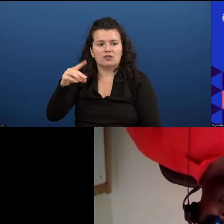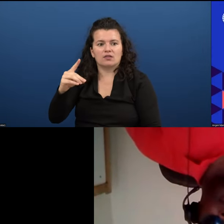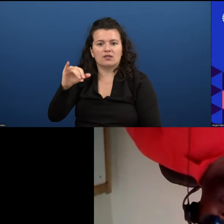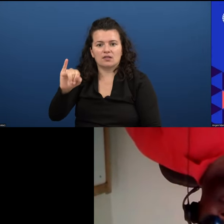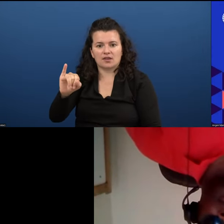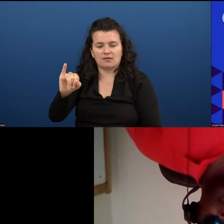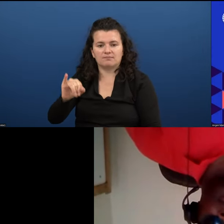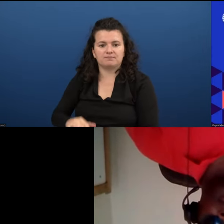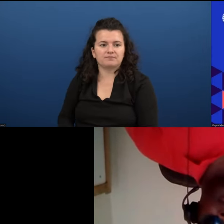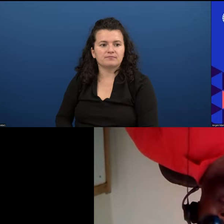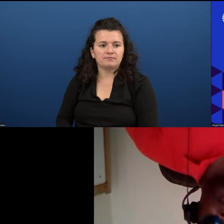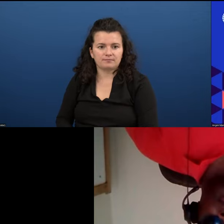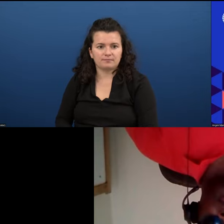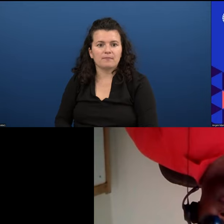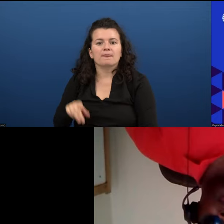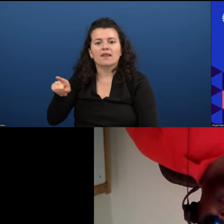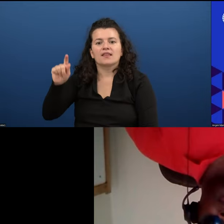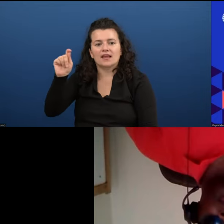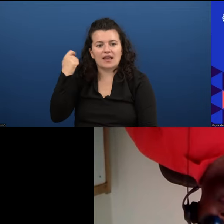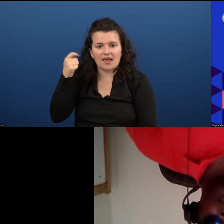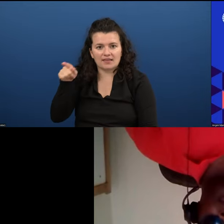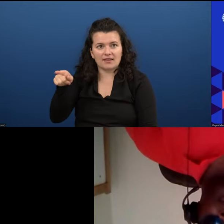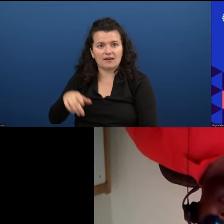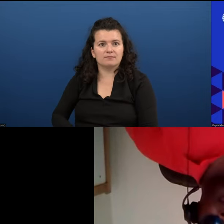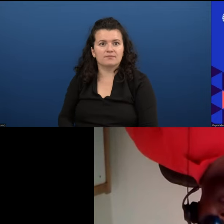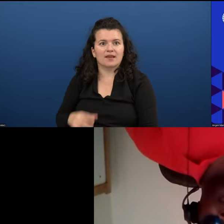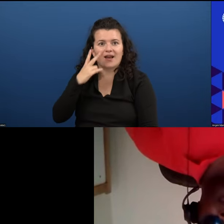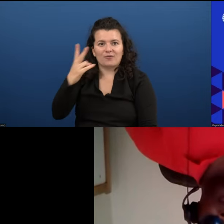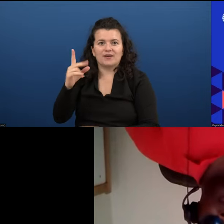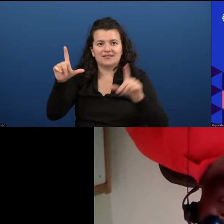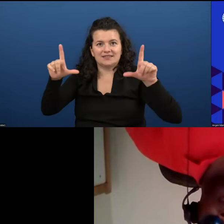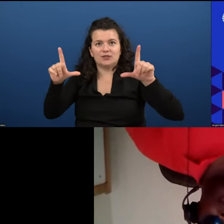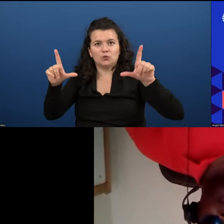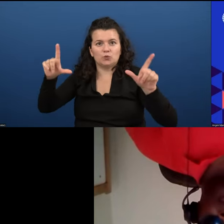16:38:20 We see you upside down. I'm not sure if that's.